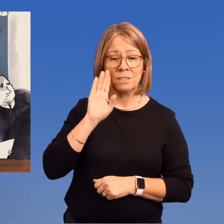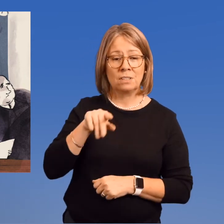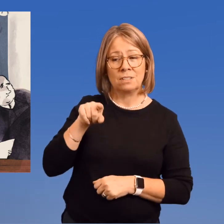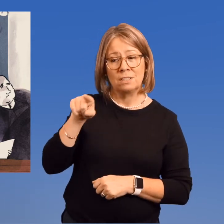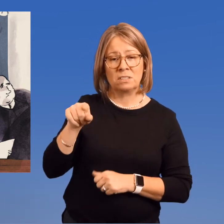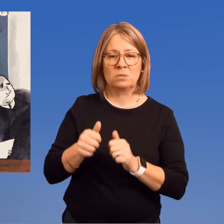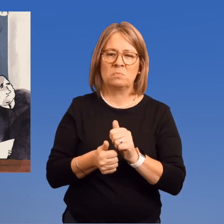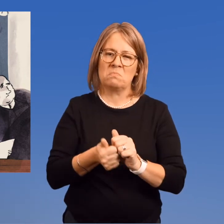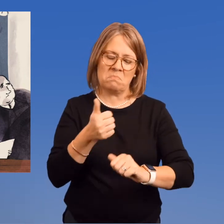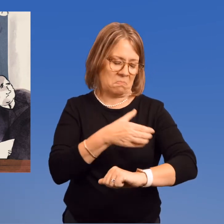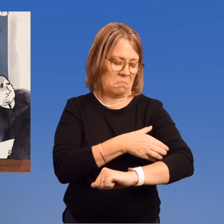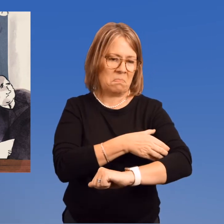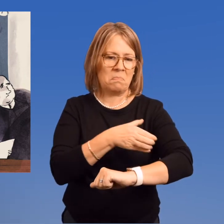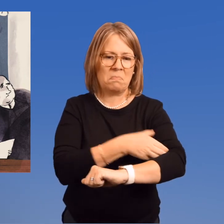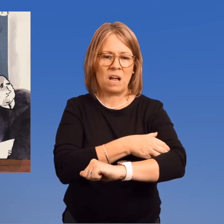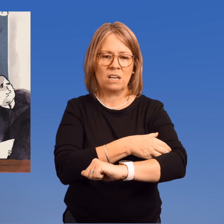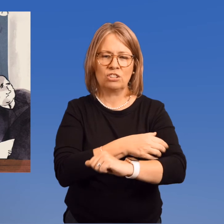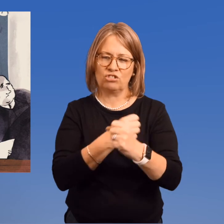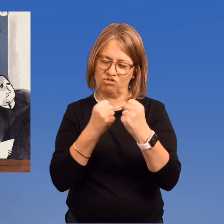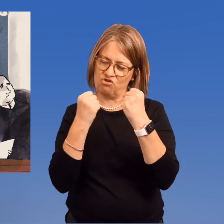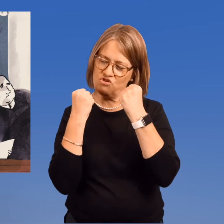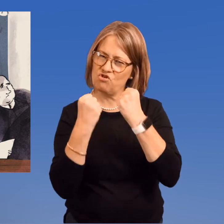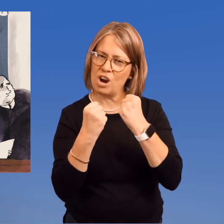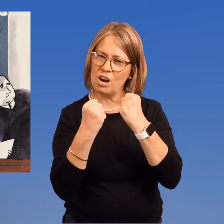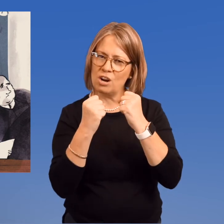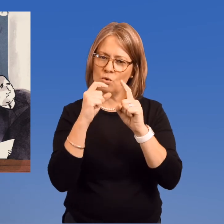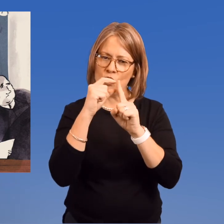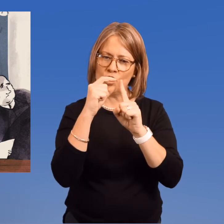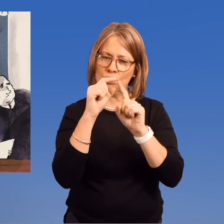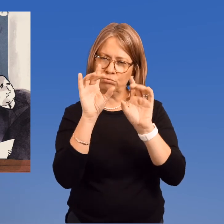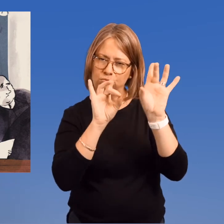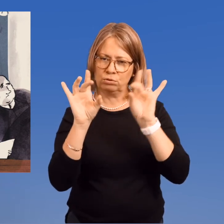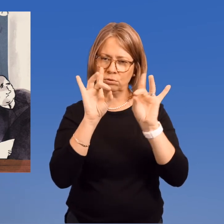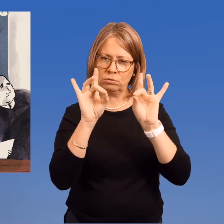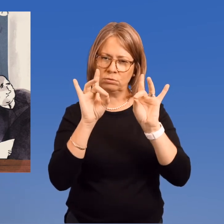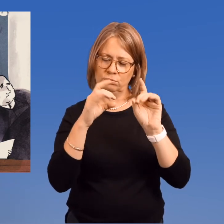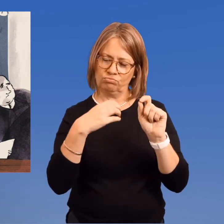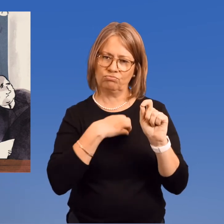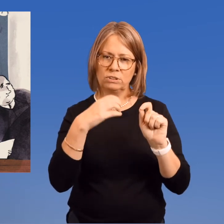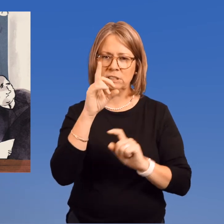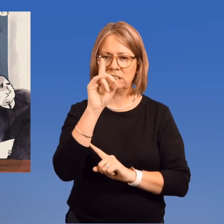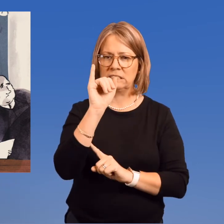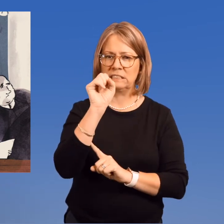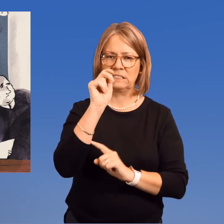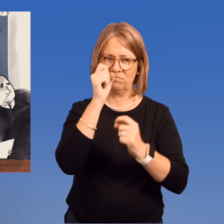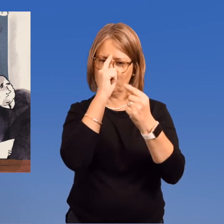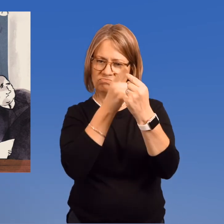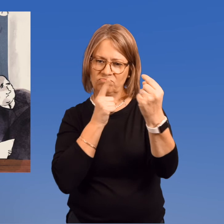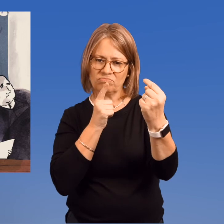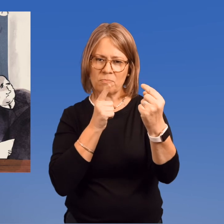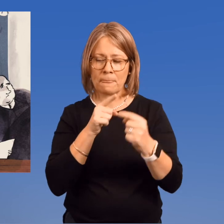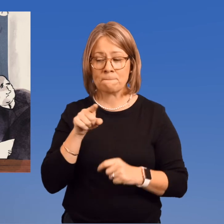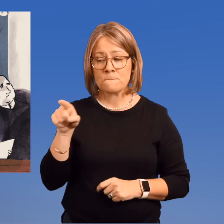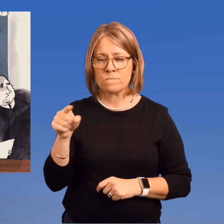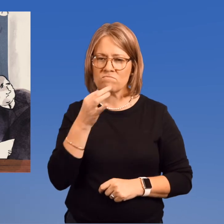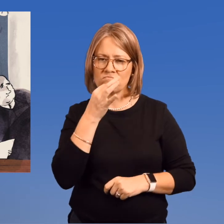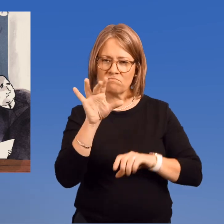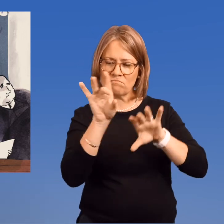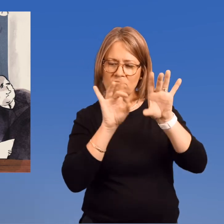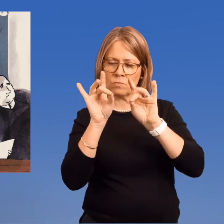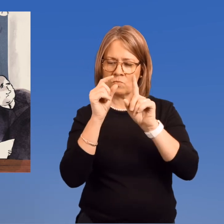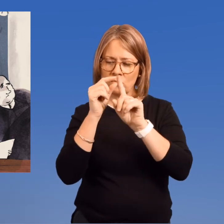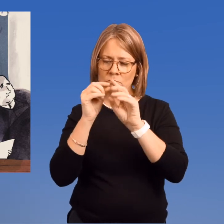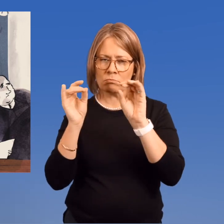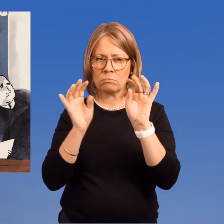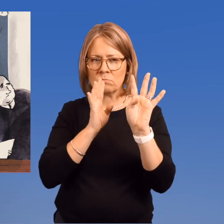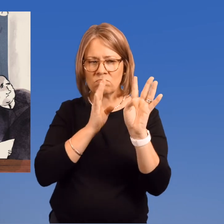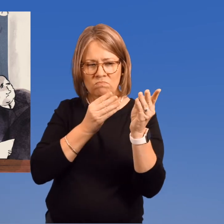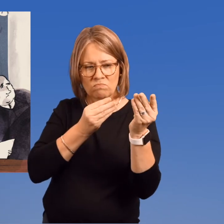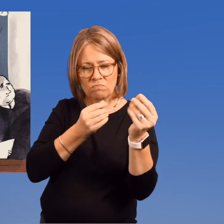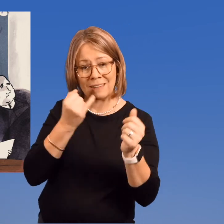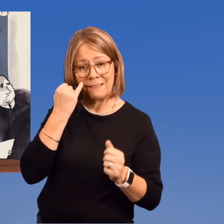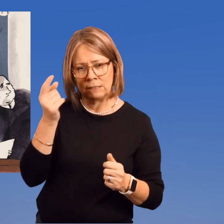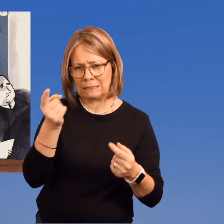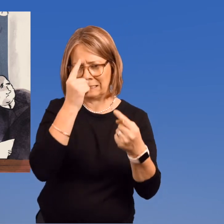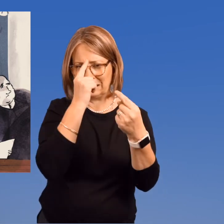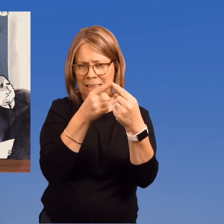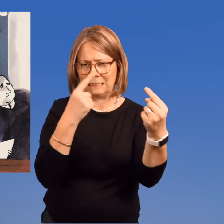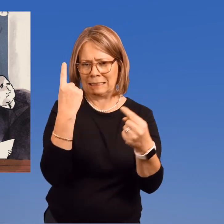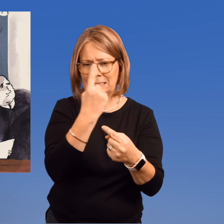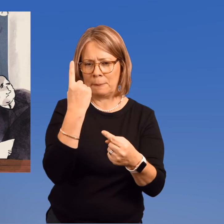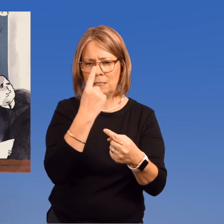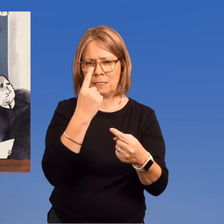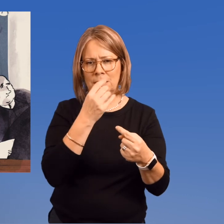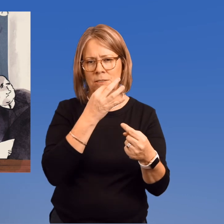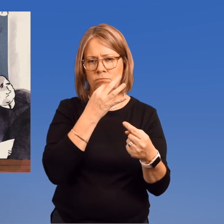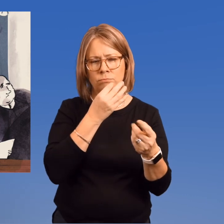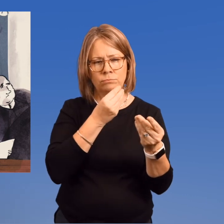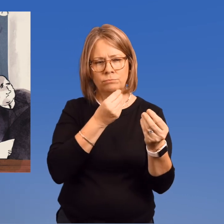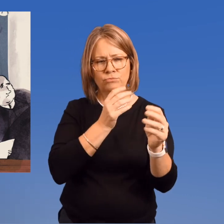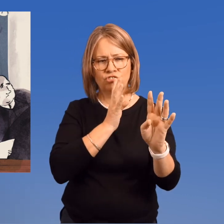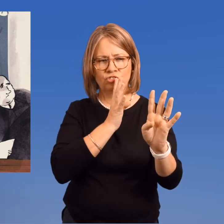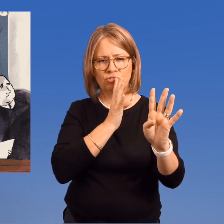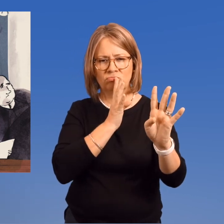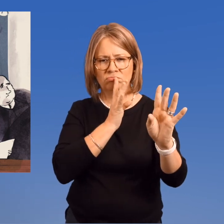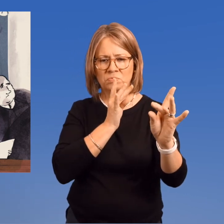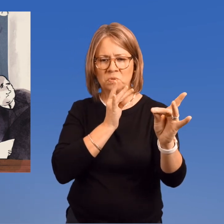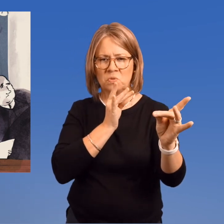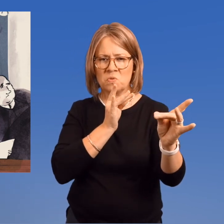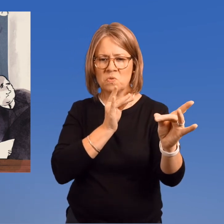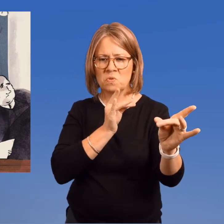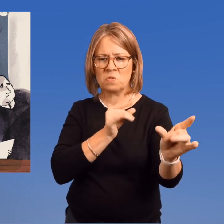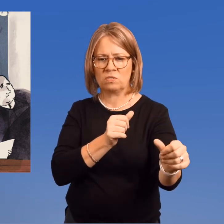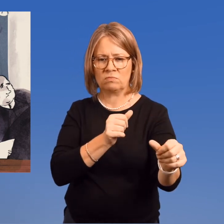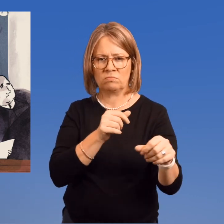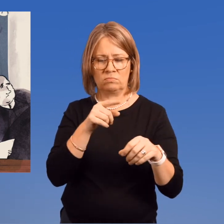She also brought some of the most powerful strongly worded dissents